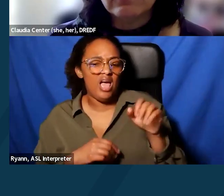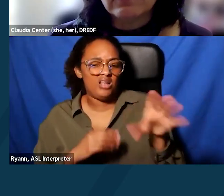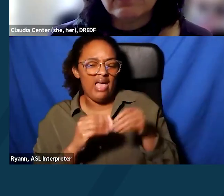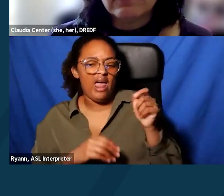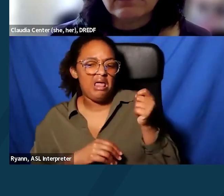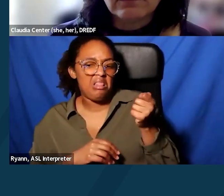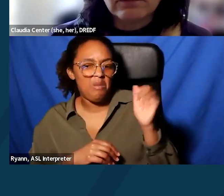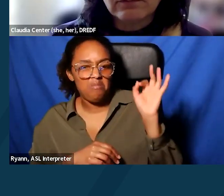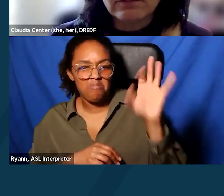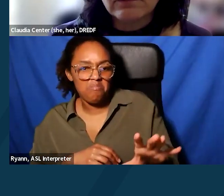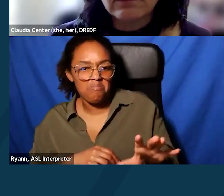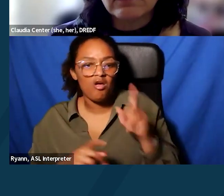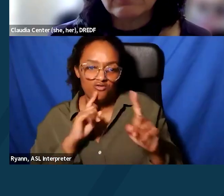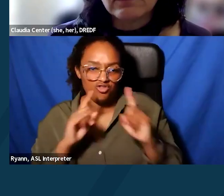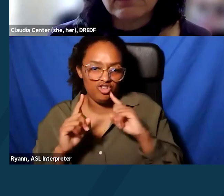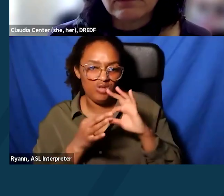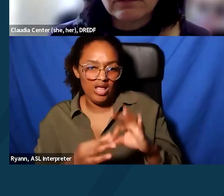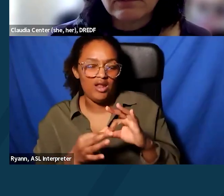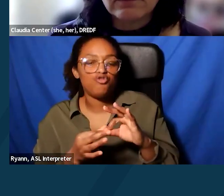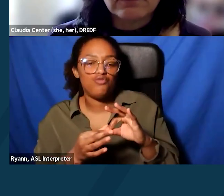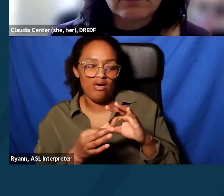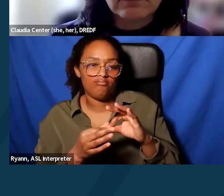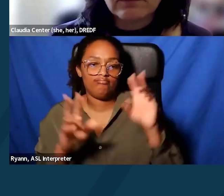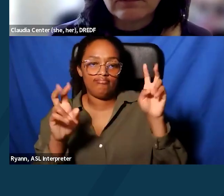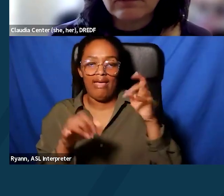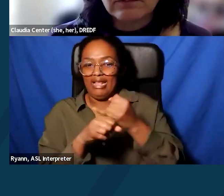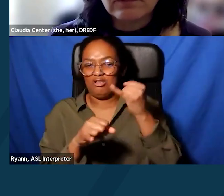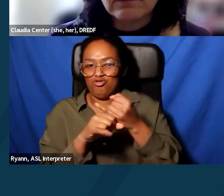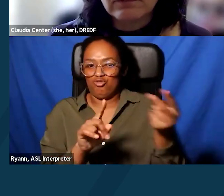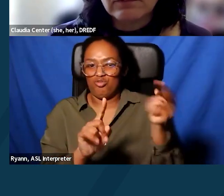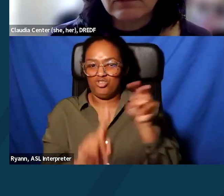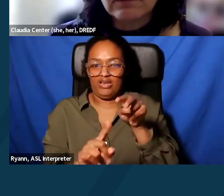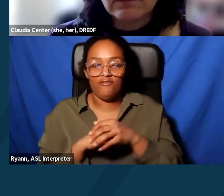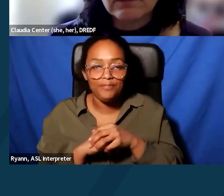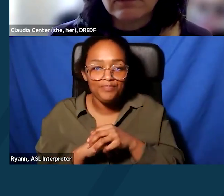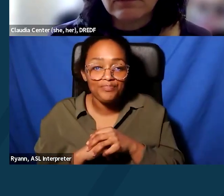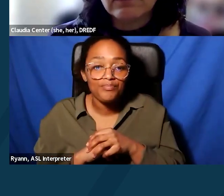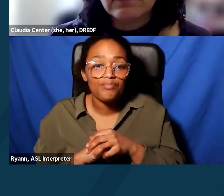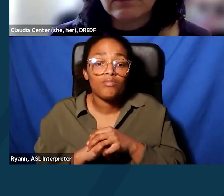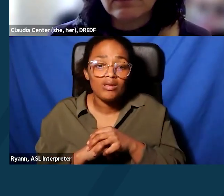It's a lot less cheaper to keep and treat people in the community than it is to institutionalize.